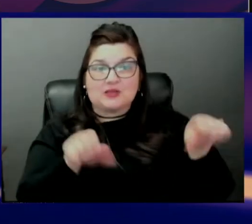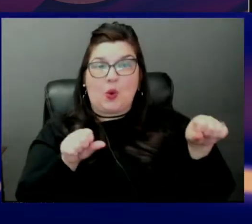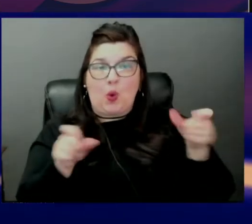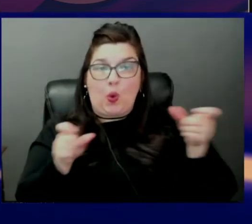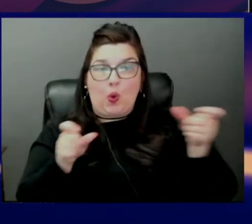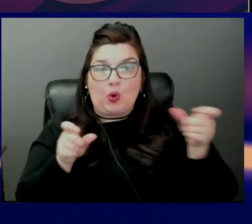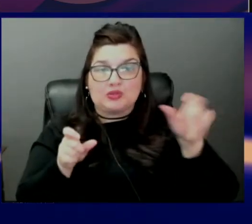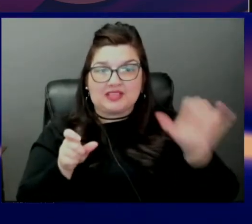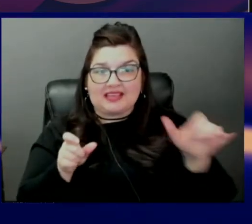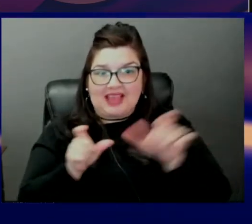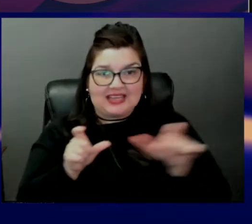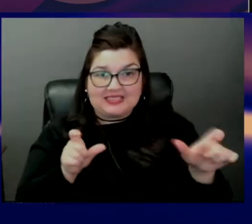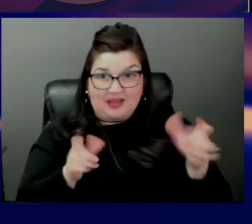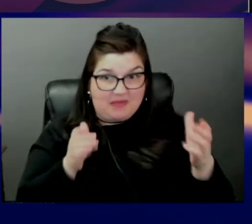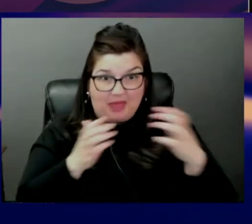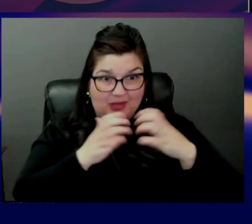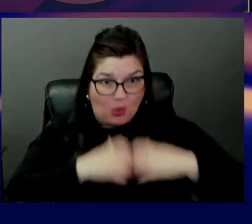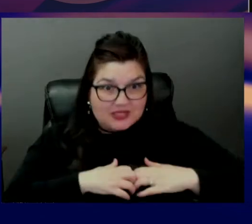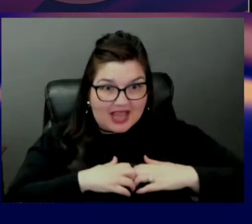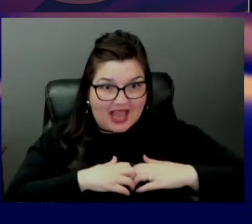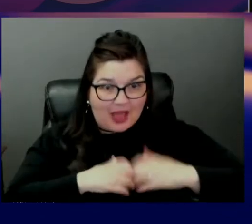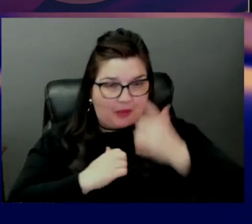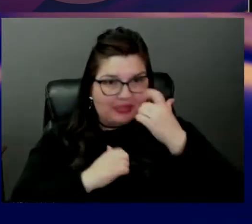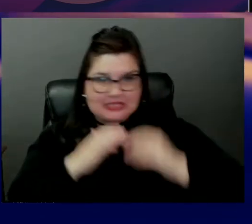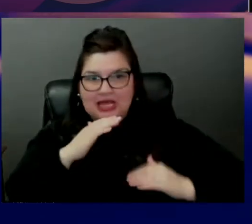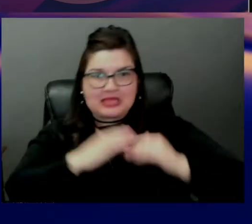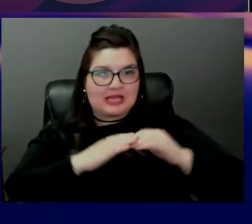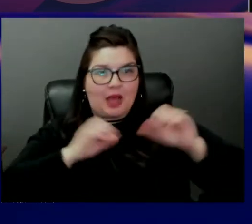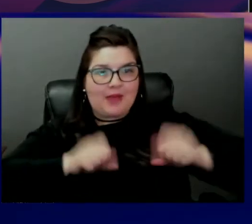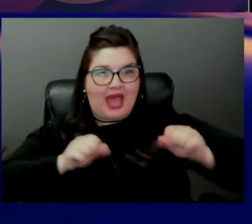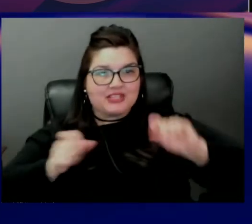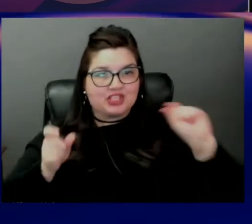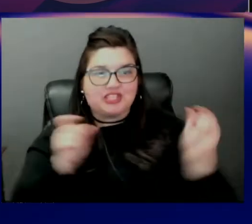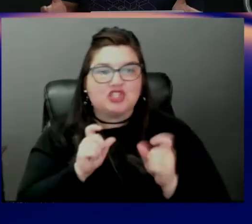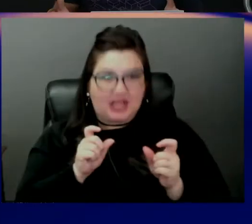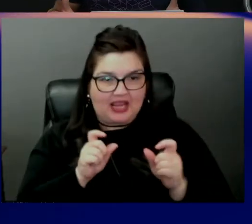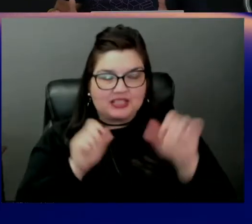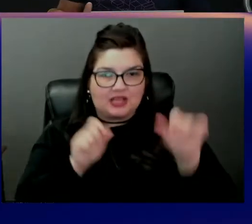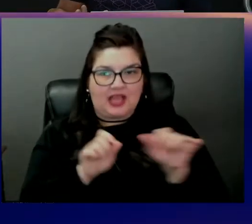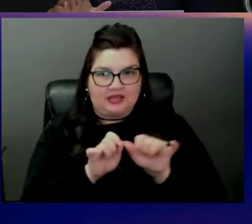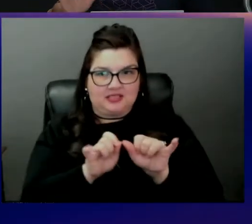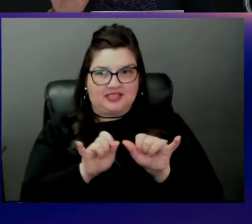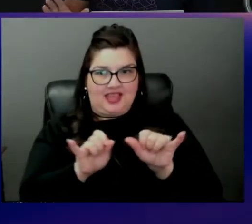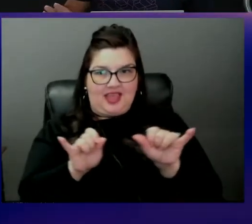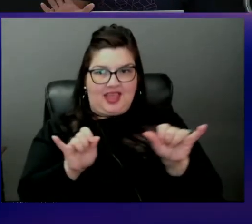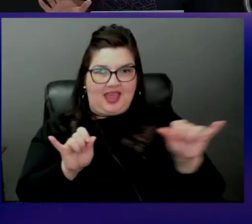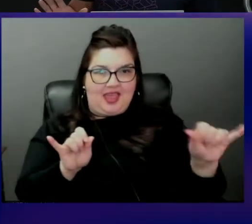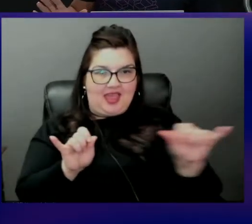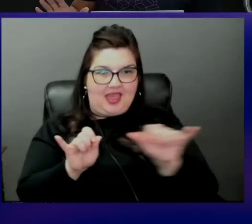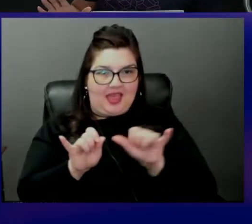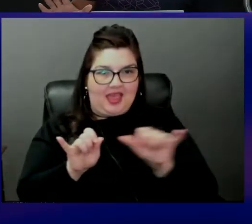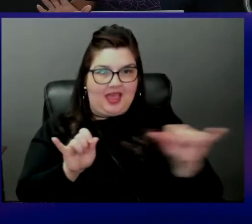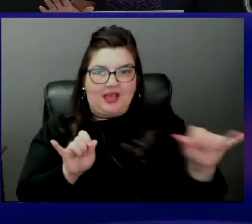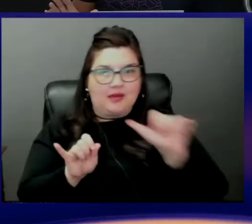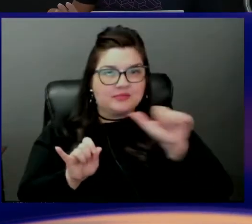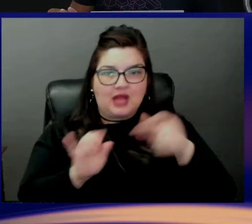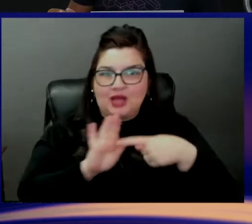It might go down because of that capacity change. So now we can scale this out. I'm not indicating our architecture here.